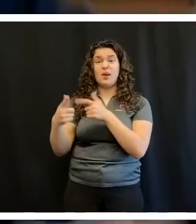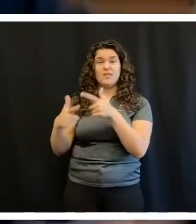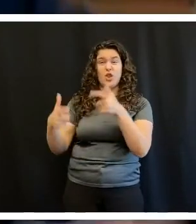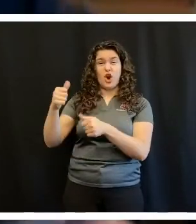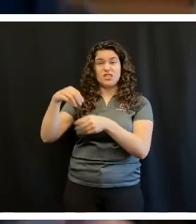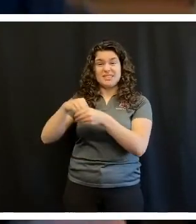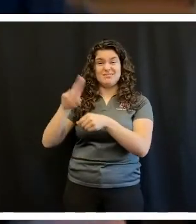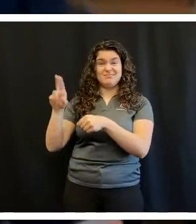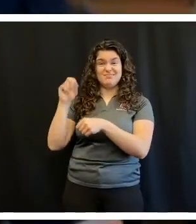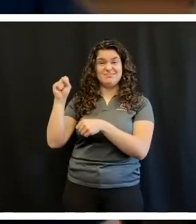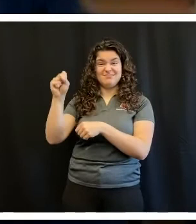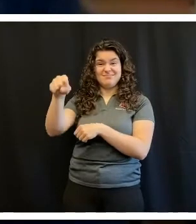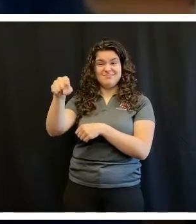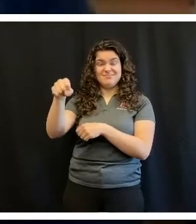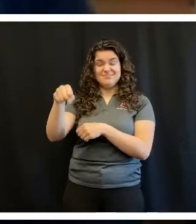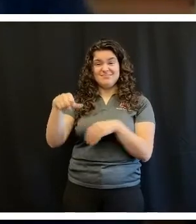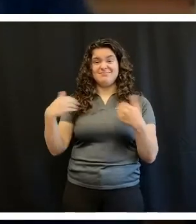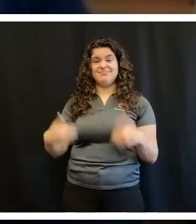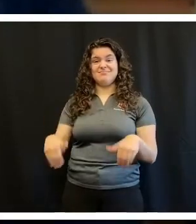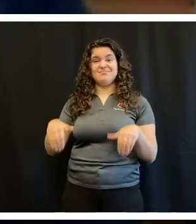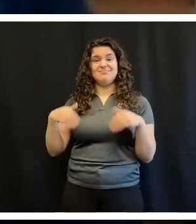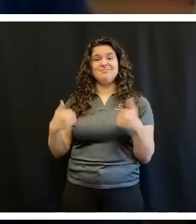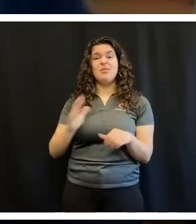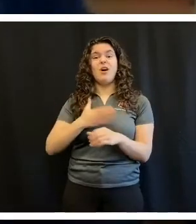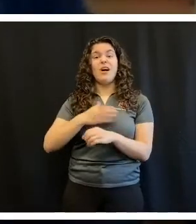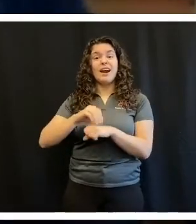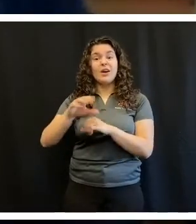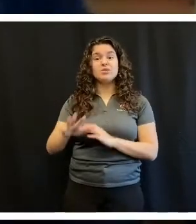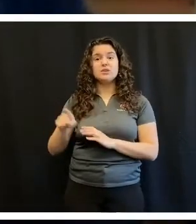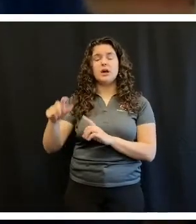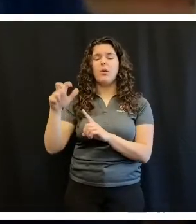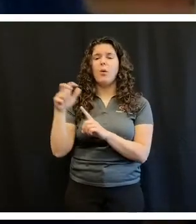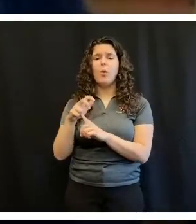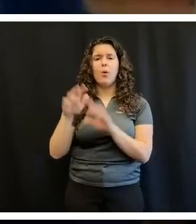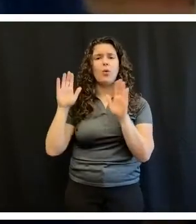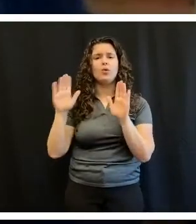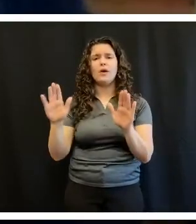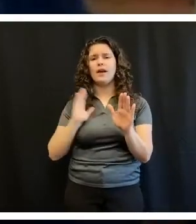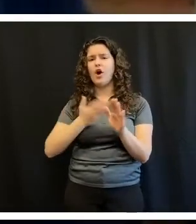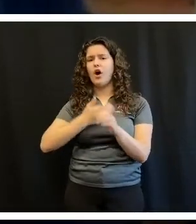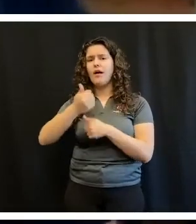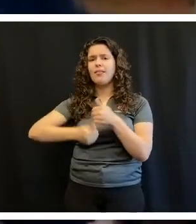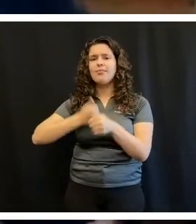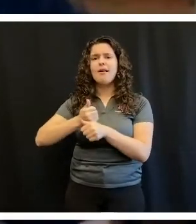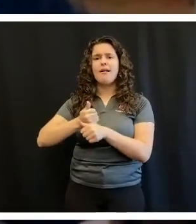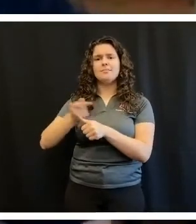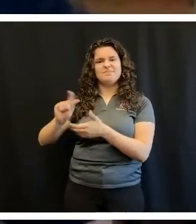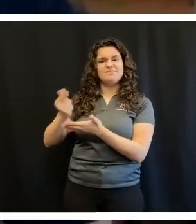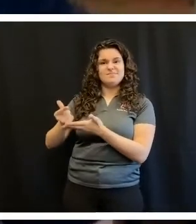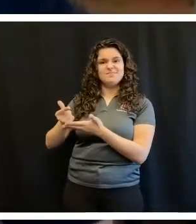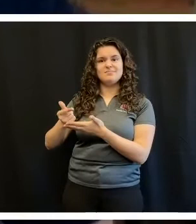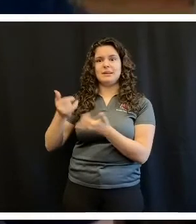We've got great counselors who are out there. Our alums who are doing stuff during this time of crisis,